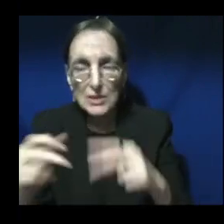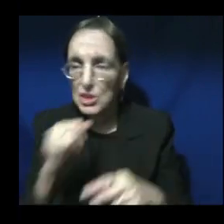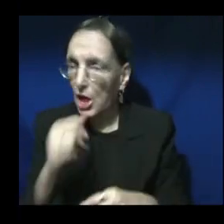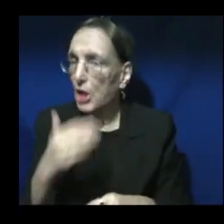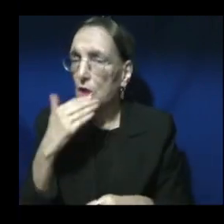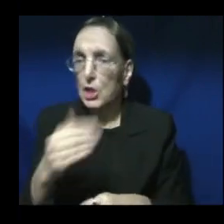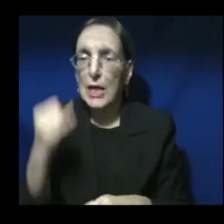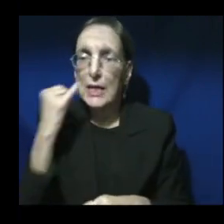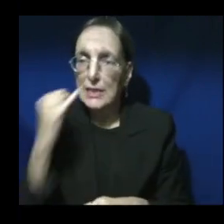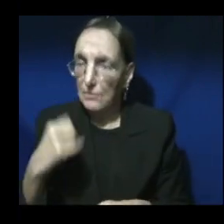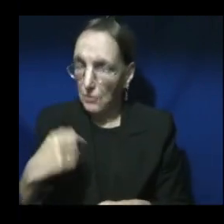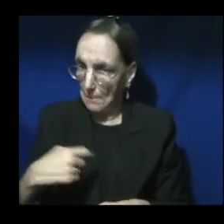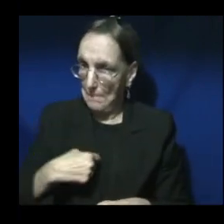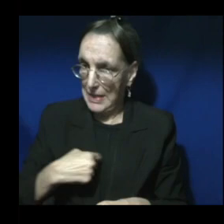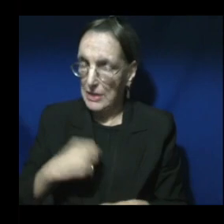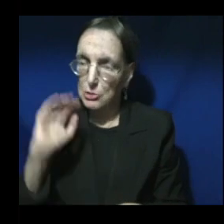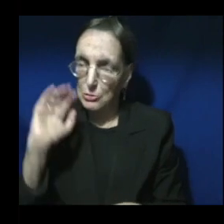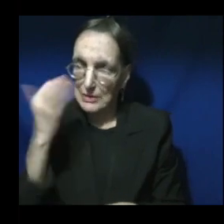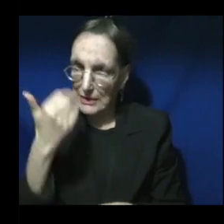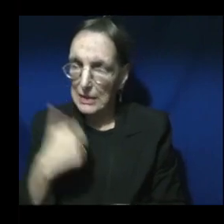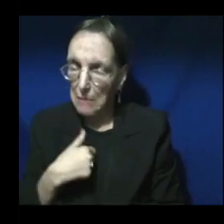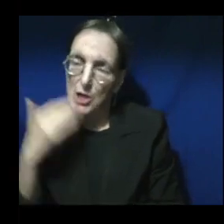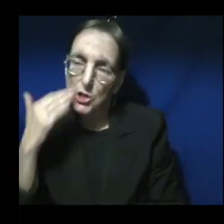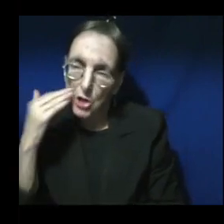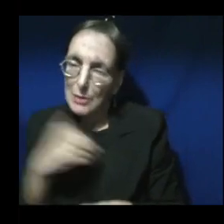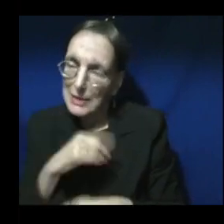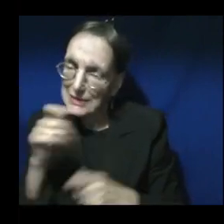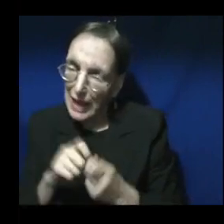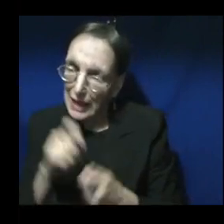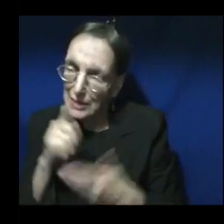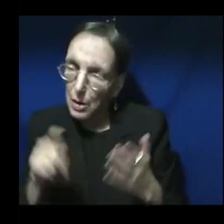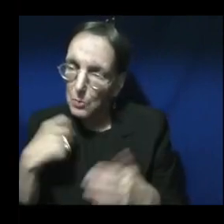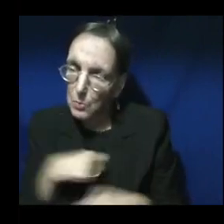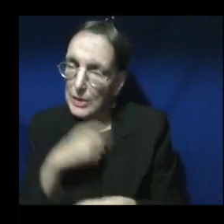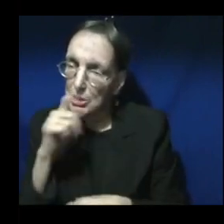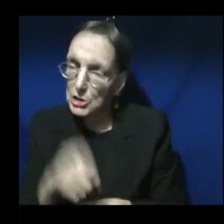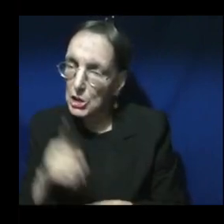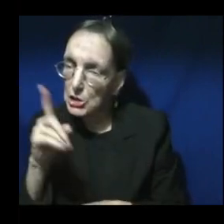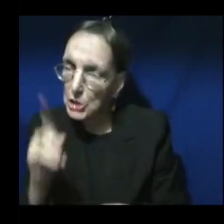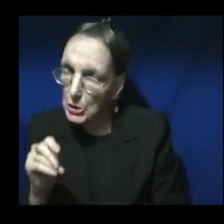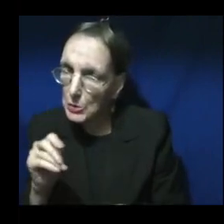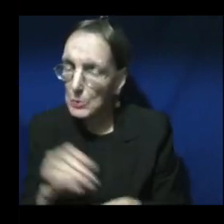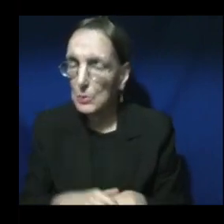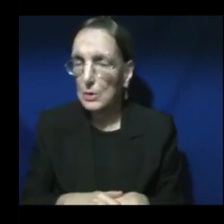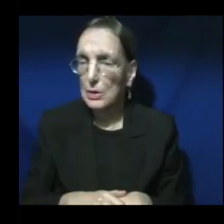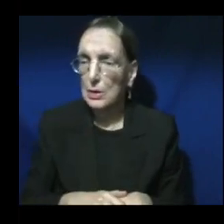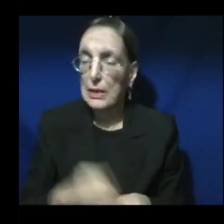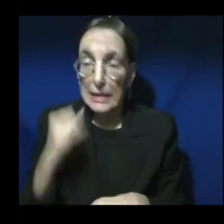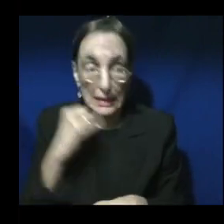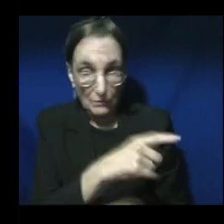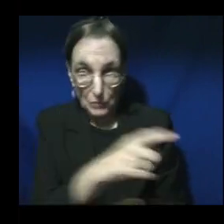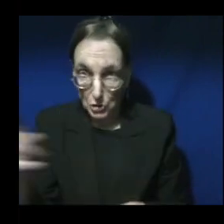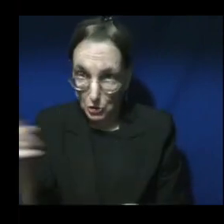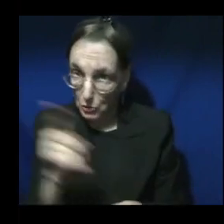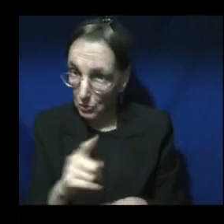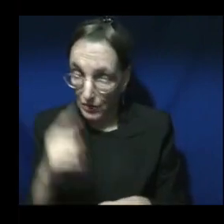this. This is the right answer.” Everybody else might say, “Well, if you think this is right, I don’t know if I should share my opinion.” Whereas we should say, “Hey, I’m not sure,